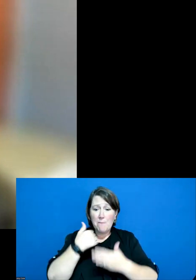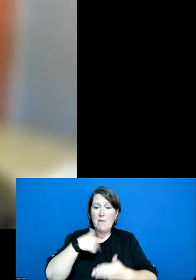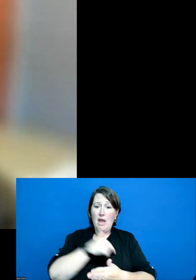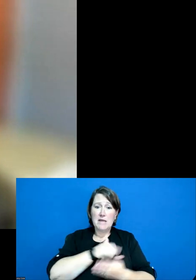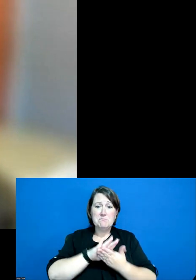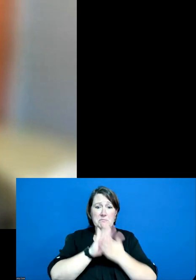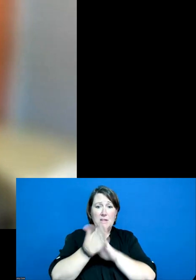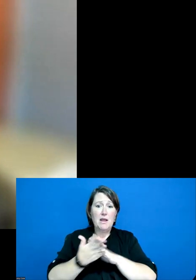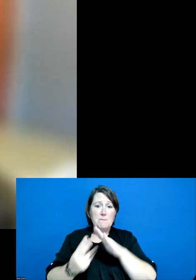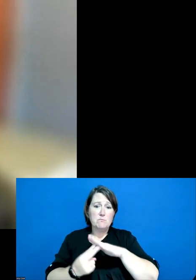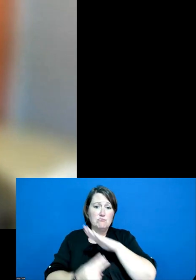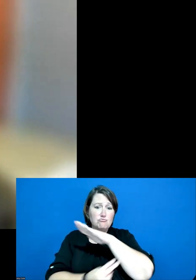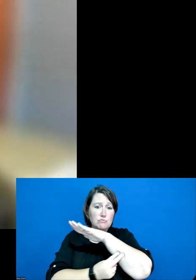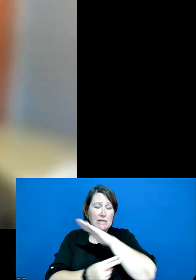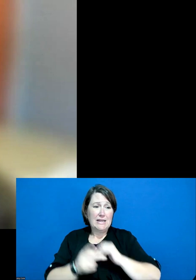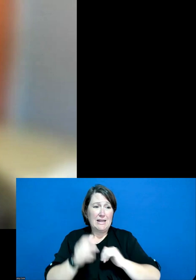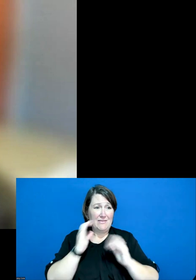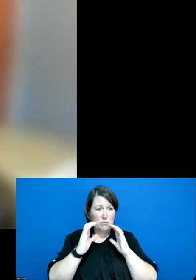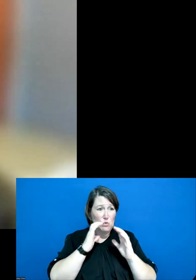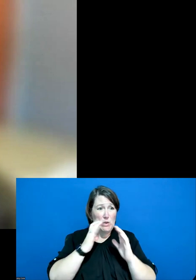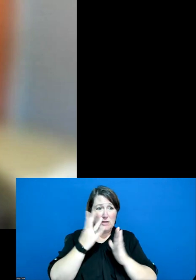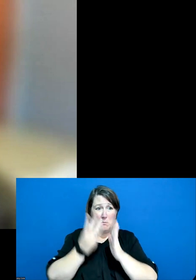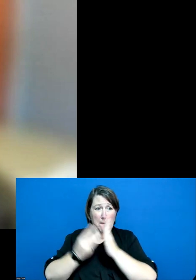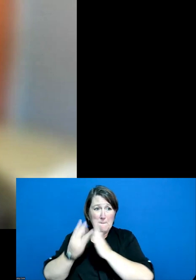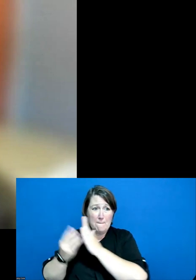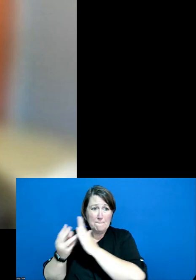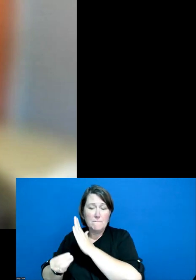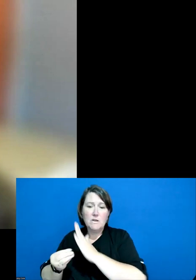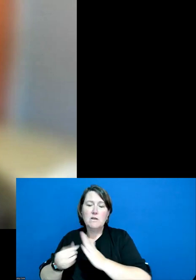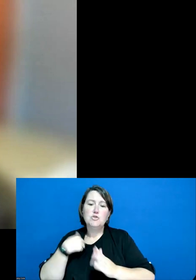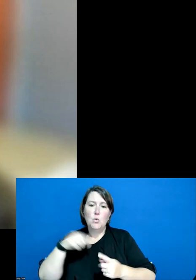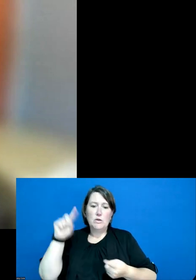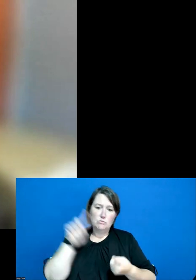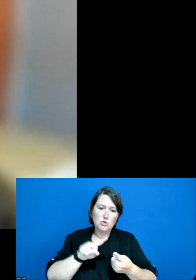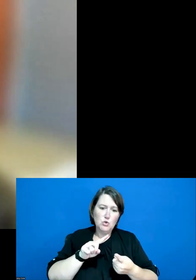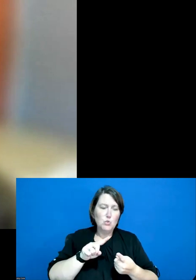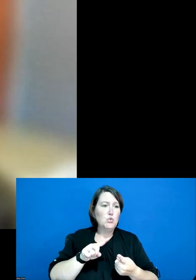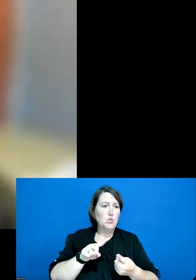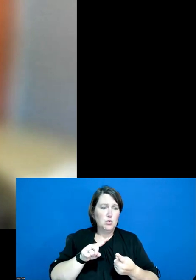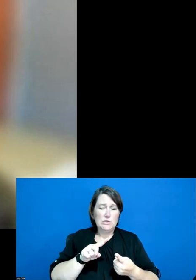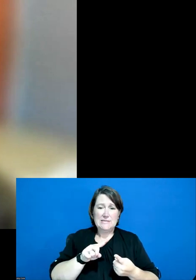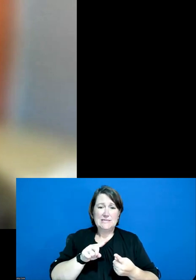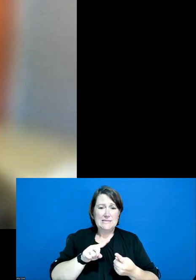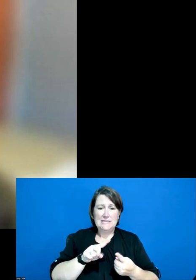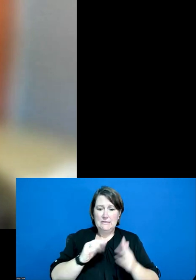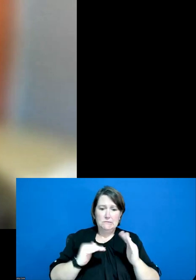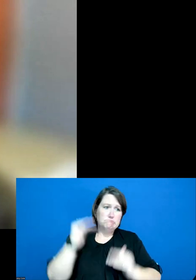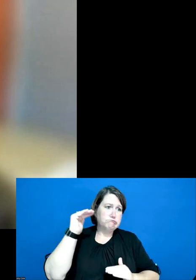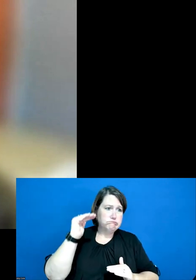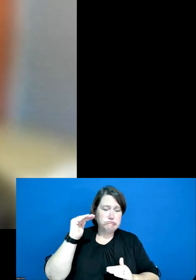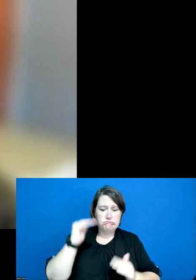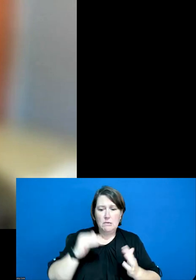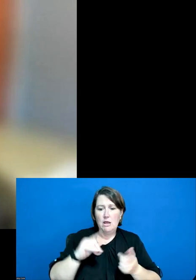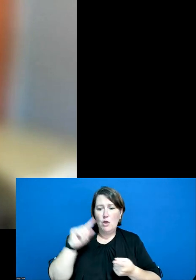this communication gap so that we can reduce the disparities. We can reduce the adverse perinatal outcomes,